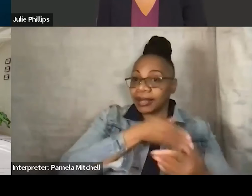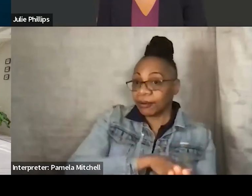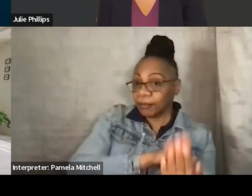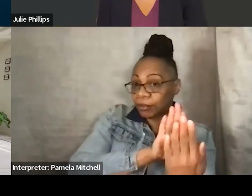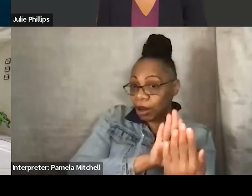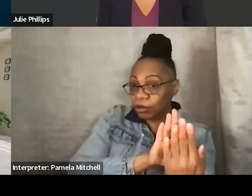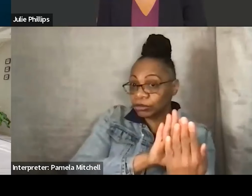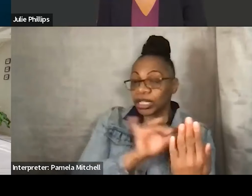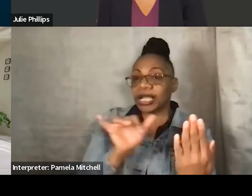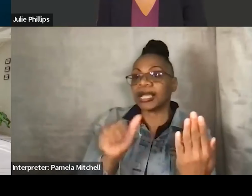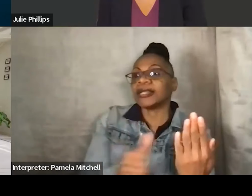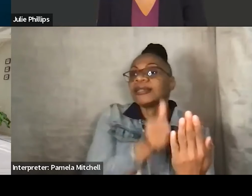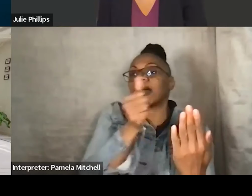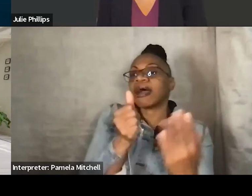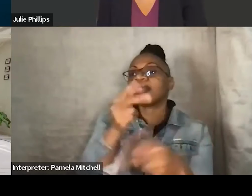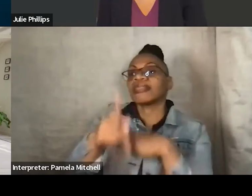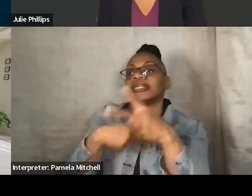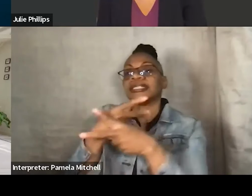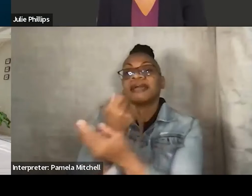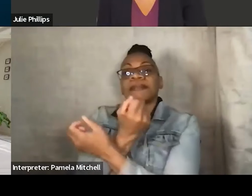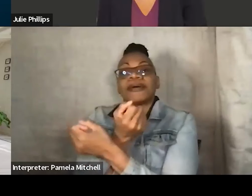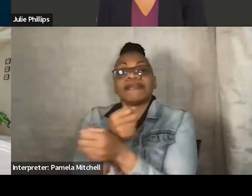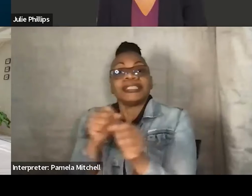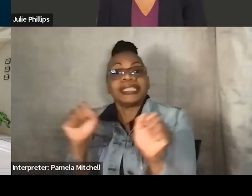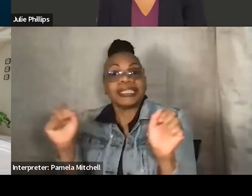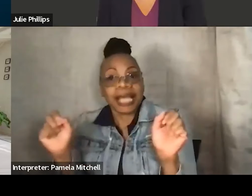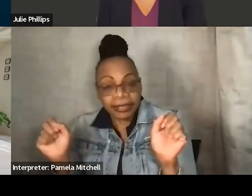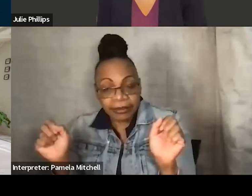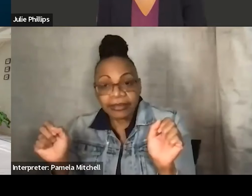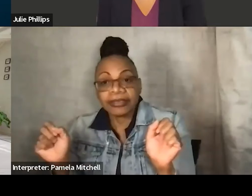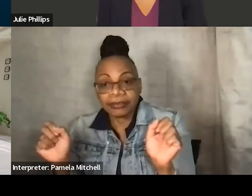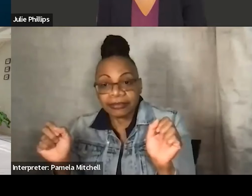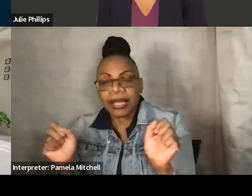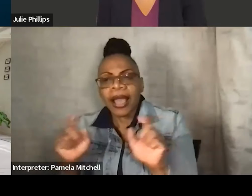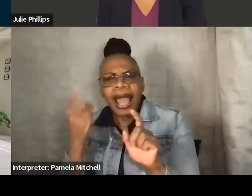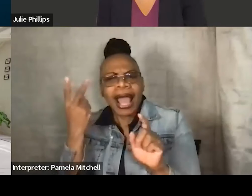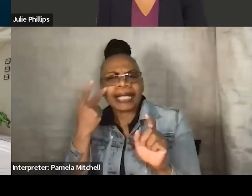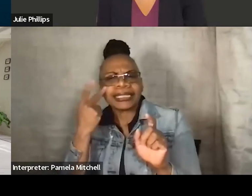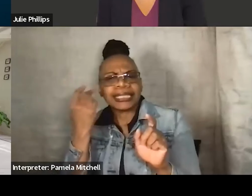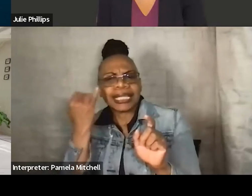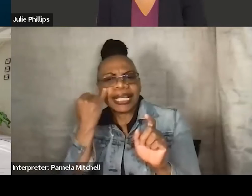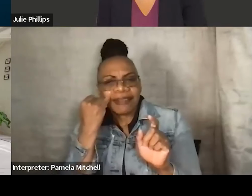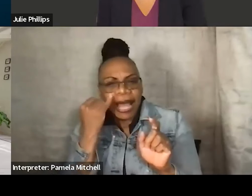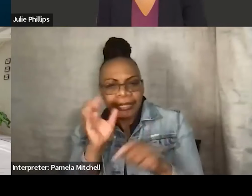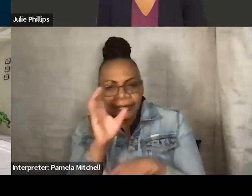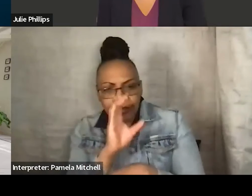and other types of safety things. I can see if I can pull up the list. I'll see if I can find the document with the list,